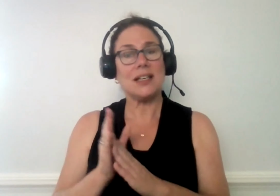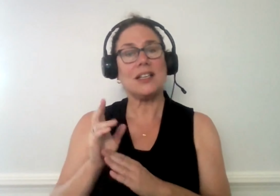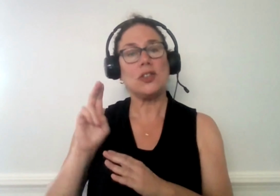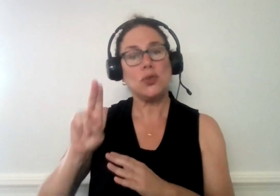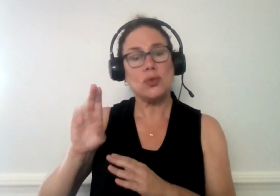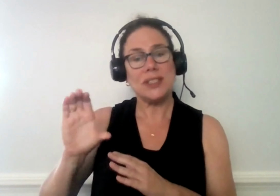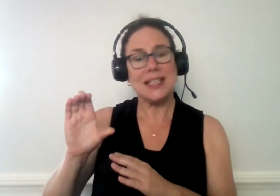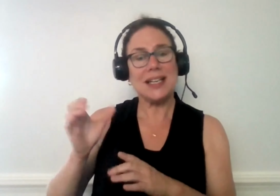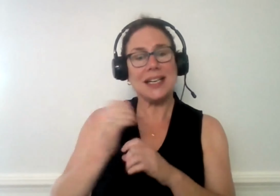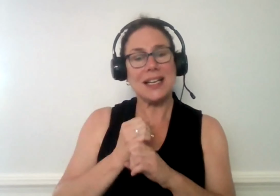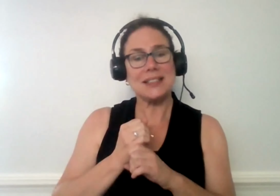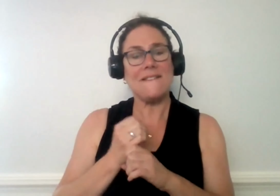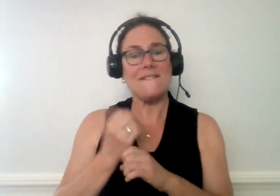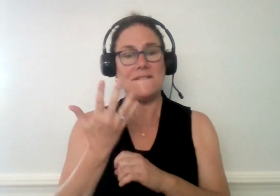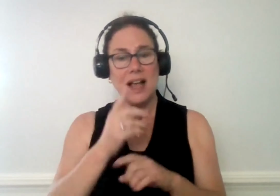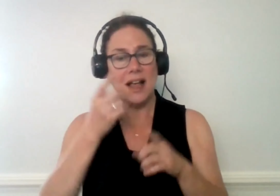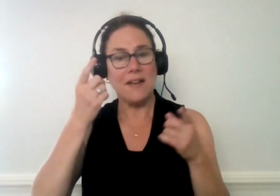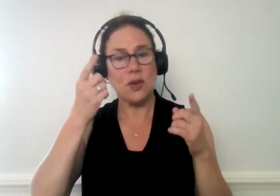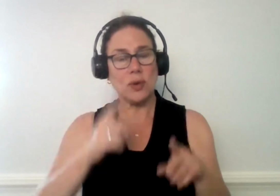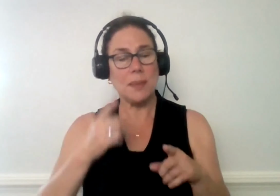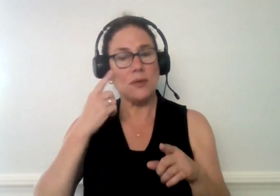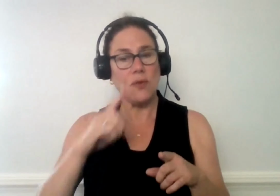Rachael Hu: Oh. Very good.